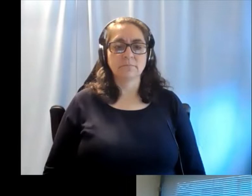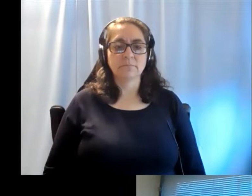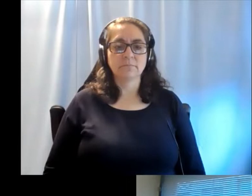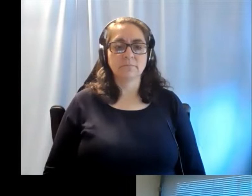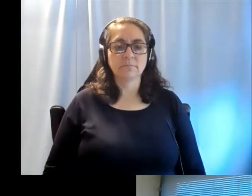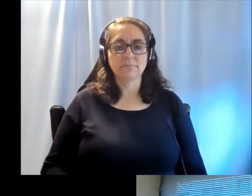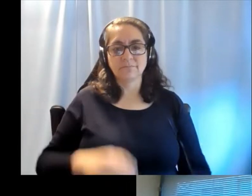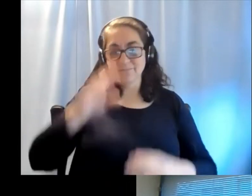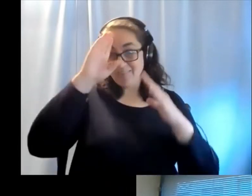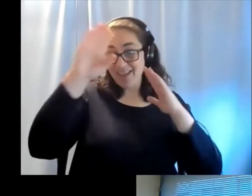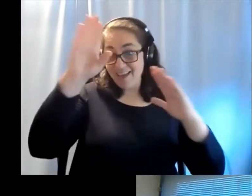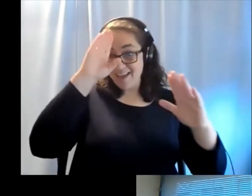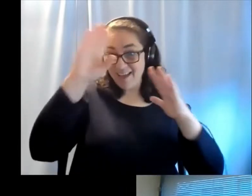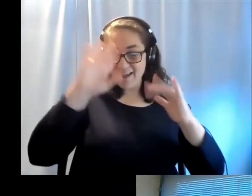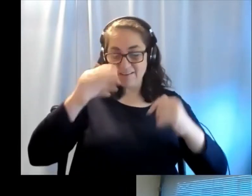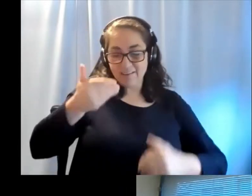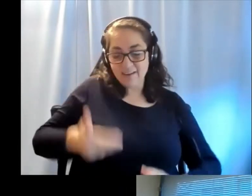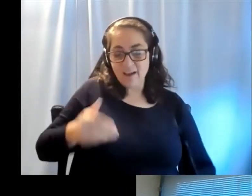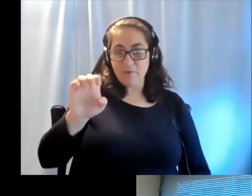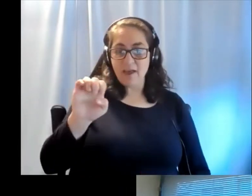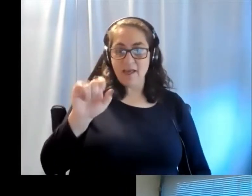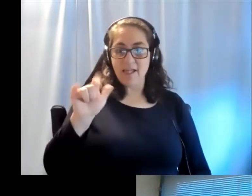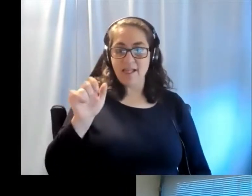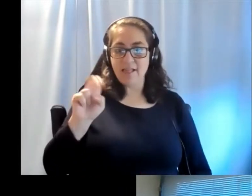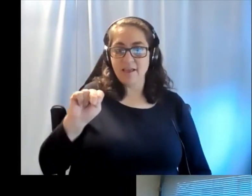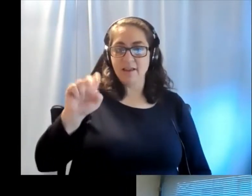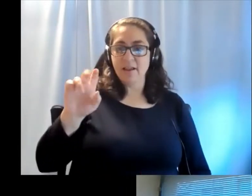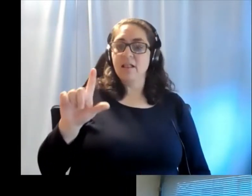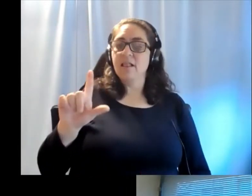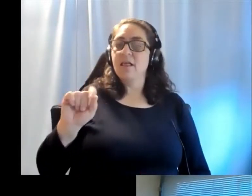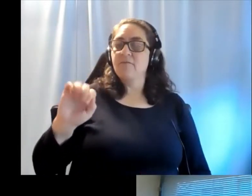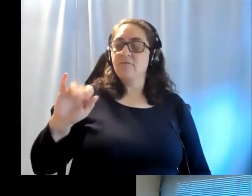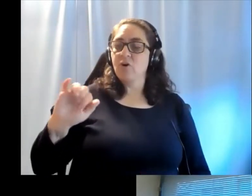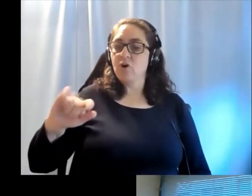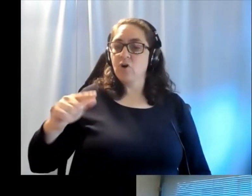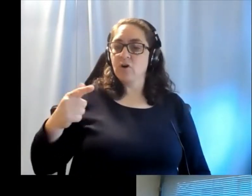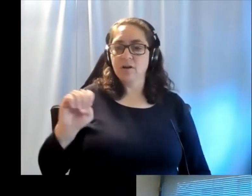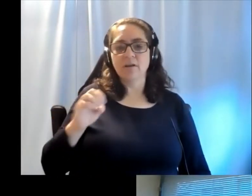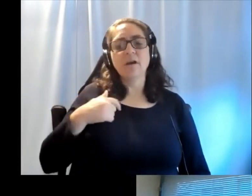Hello everyone, my name is Ellen Lafargue, and I am the Director of the Shelley and Steven